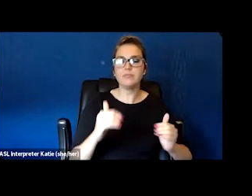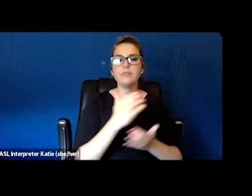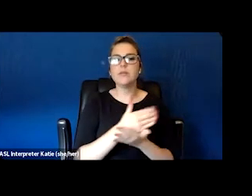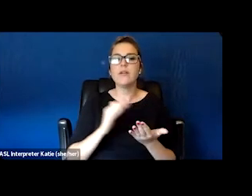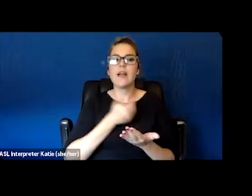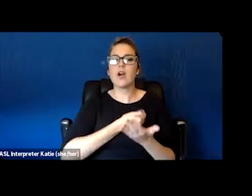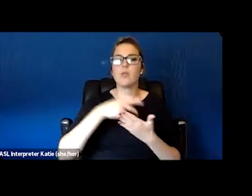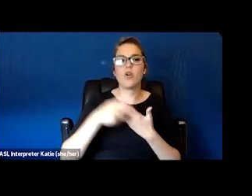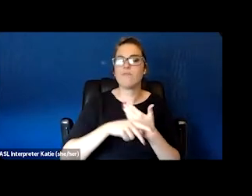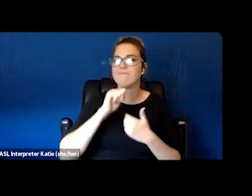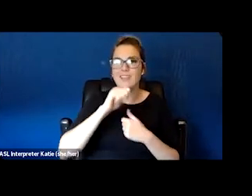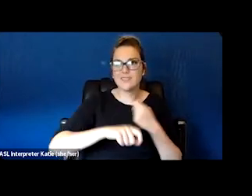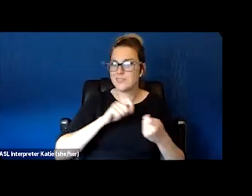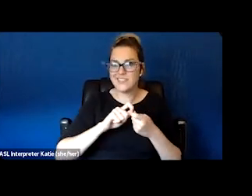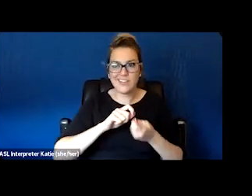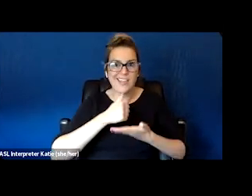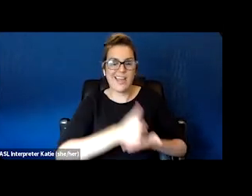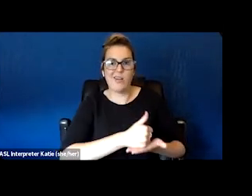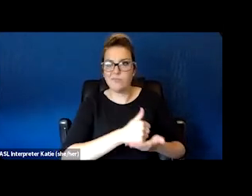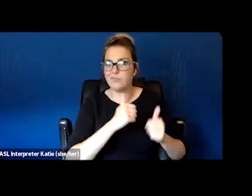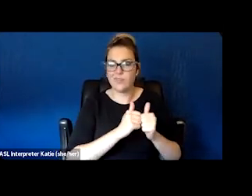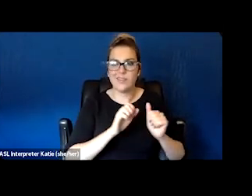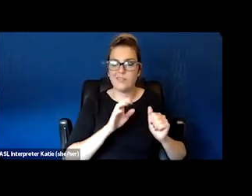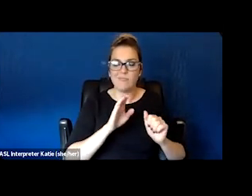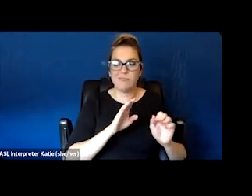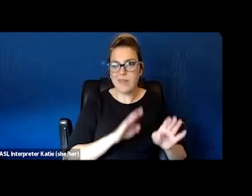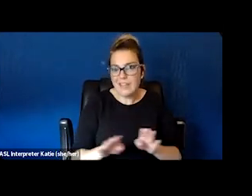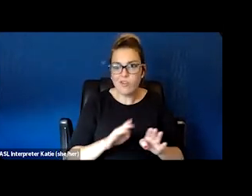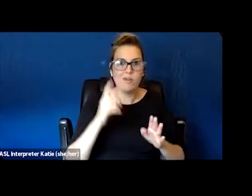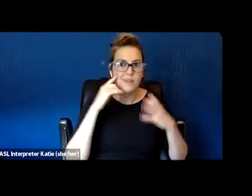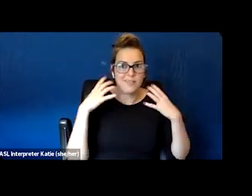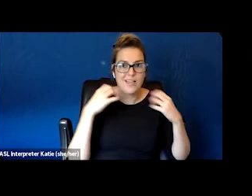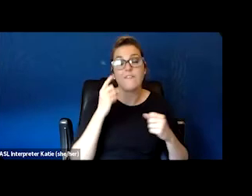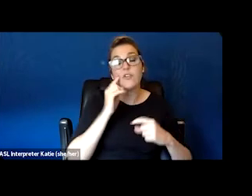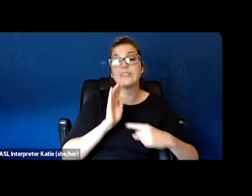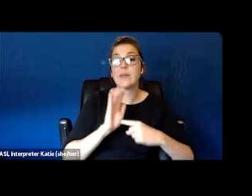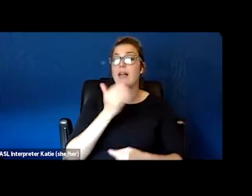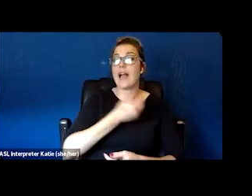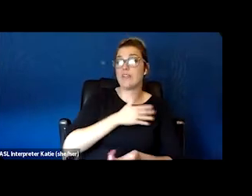such as our brick and mortar drop-in centers, you know, they're not equipped with clinical capacity